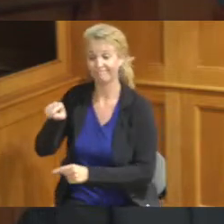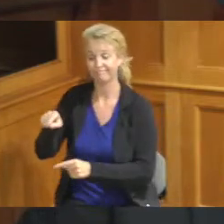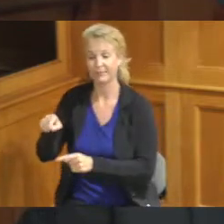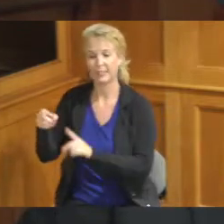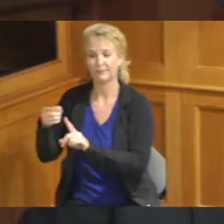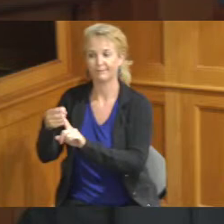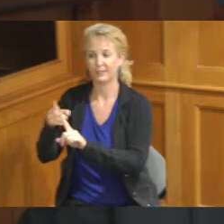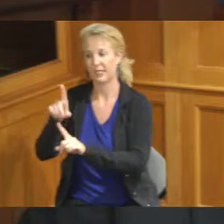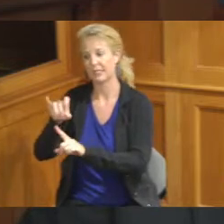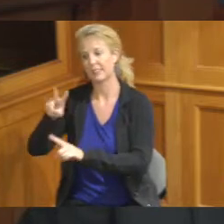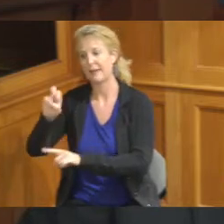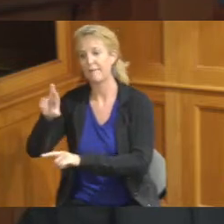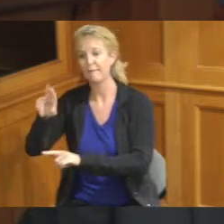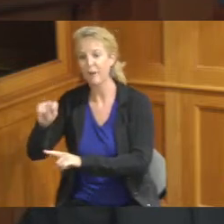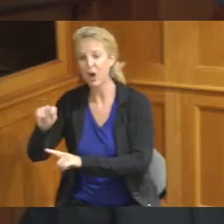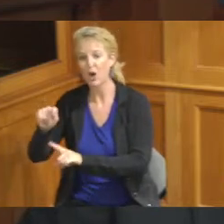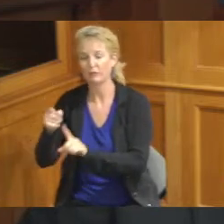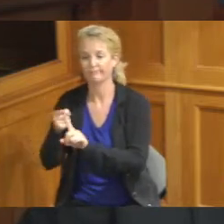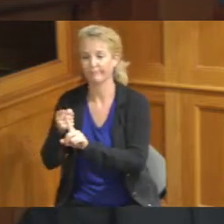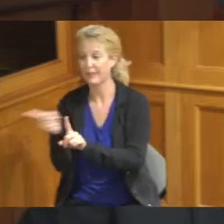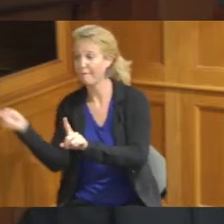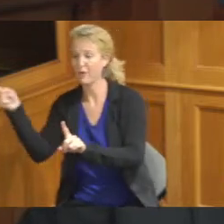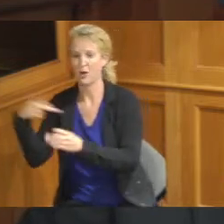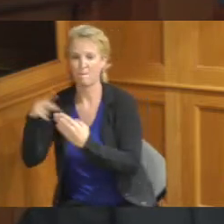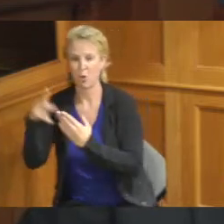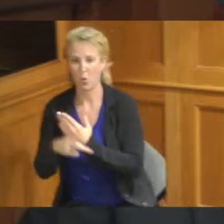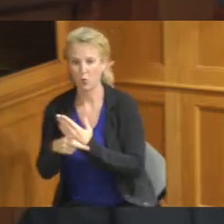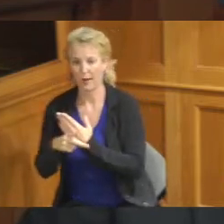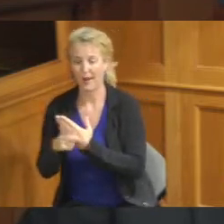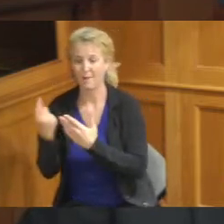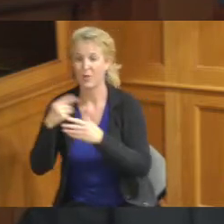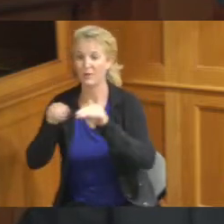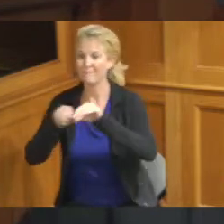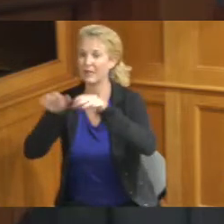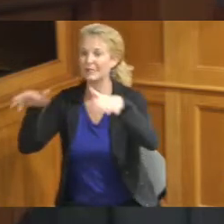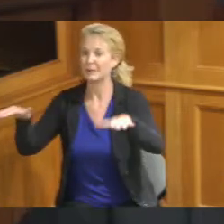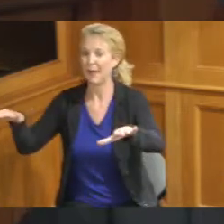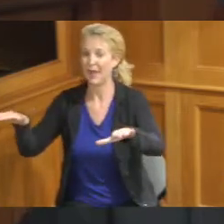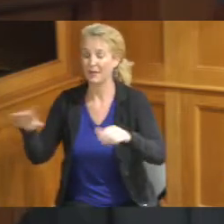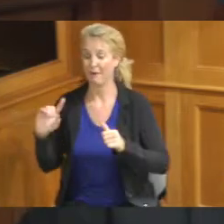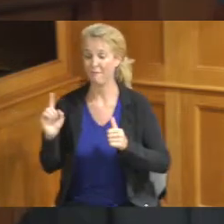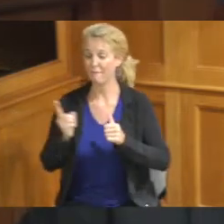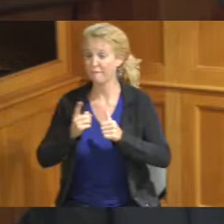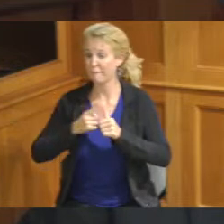of years ago that we expanded that program countywide where a first response responder